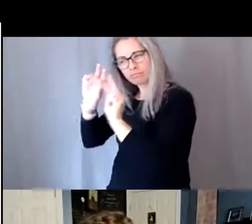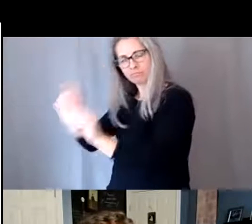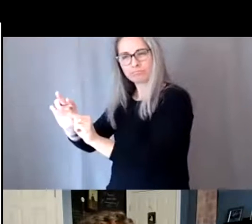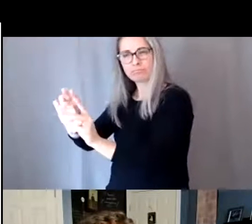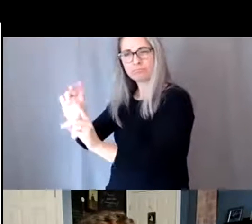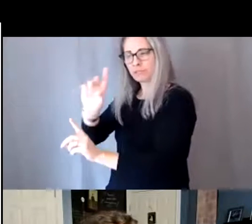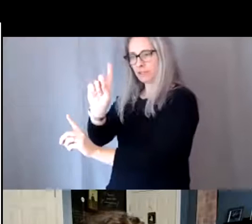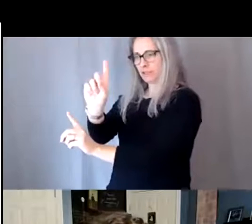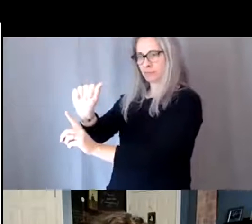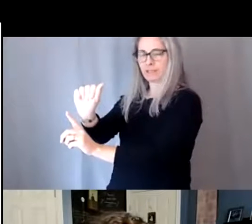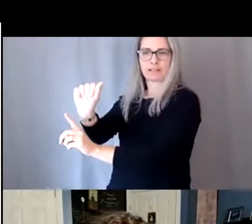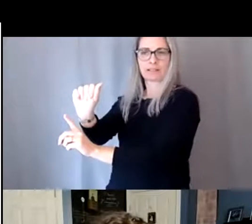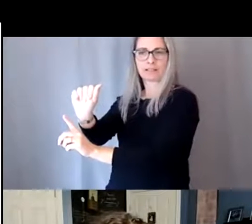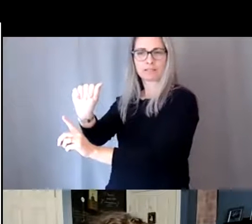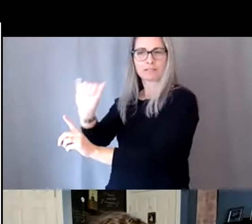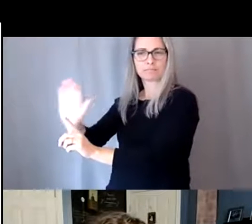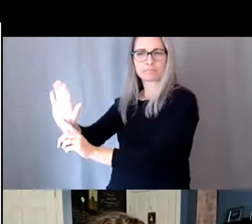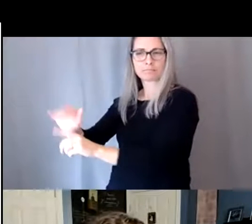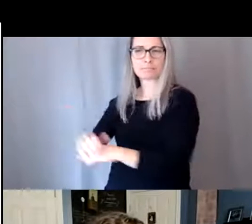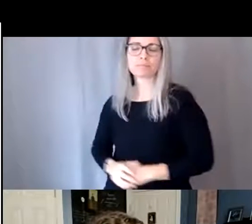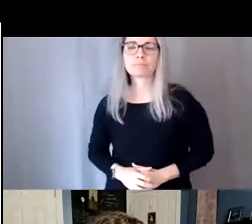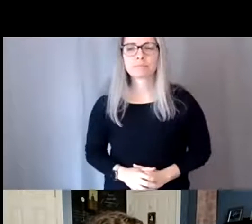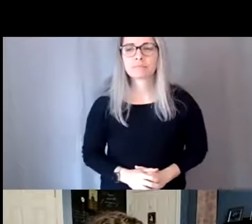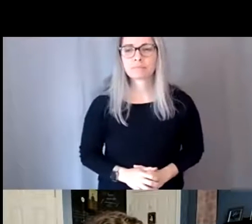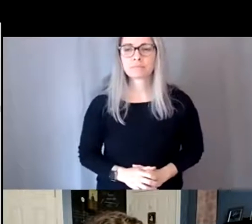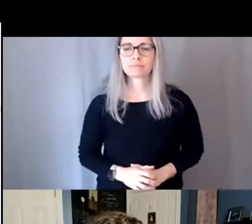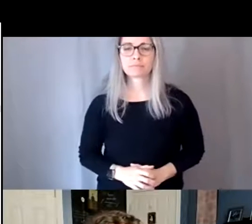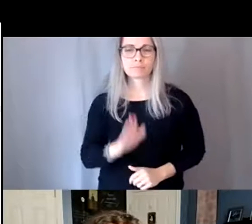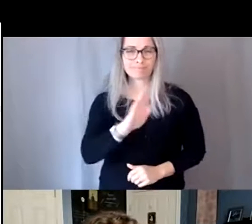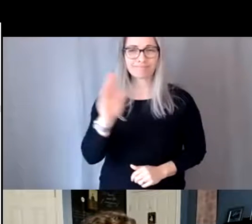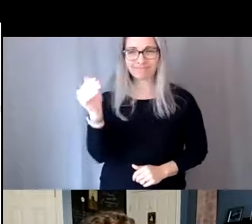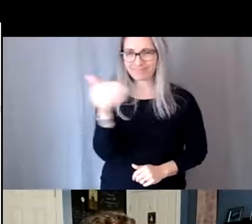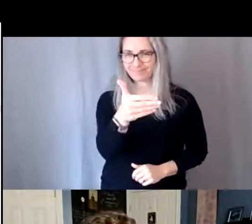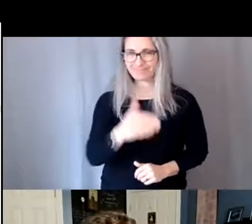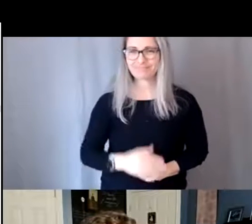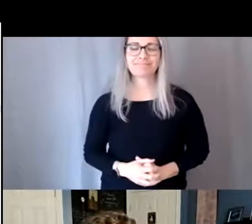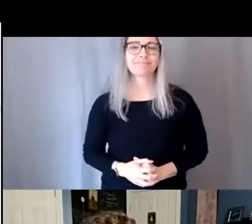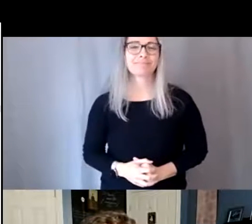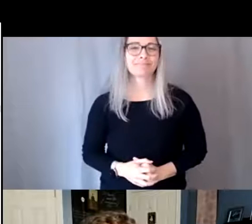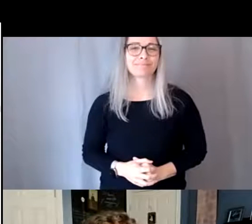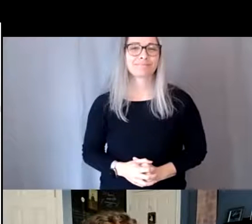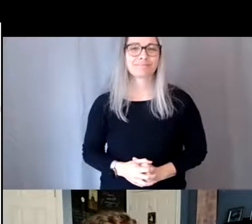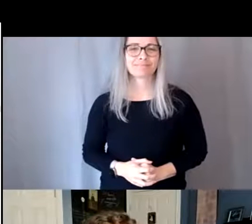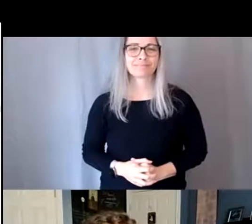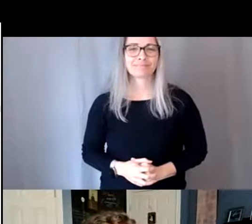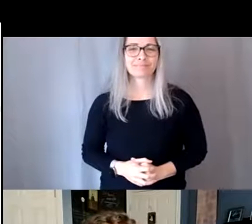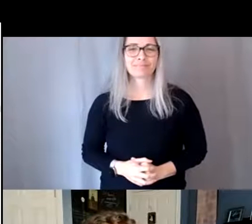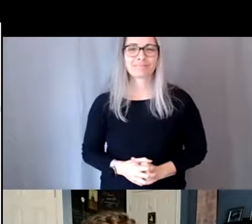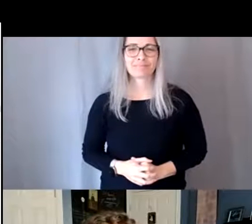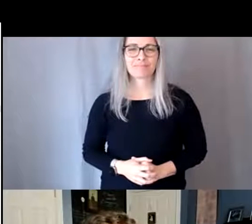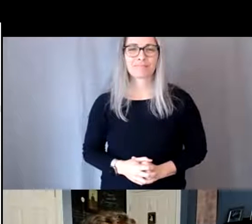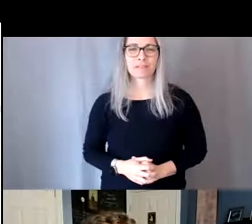I’m just going to flip my side here I’ll start off with a sort of a